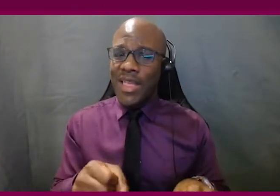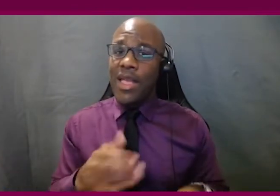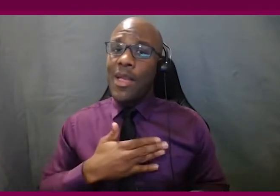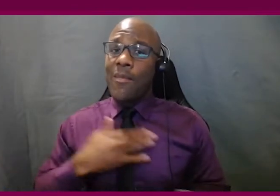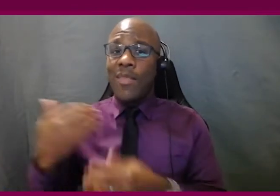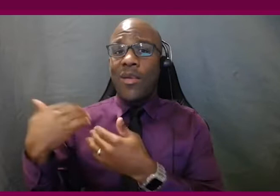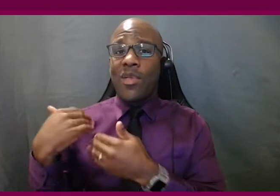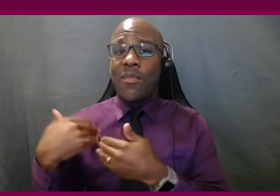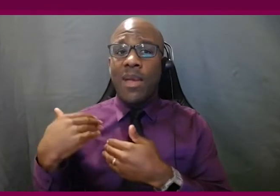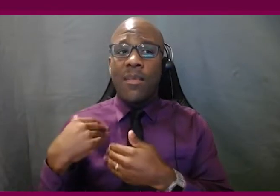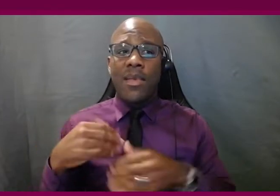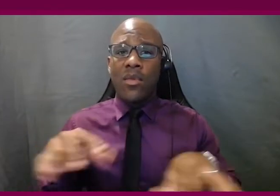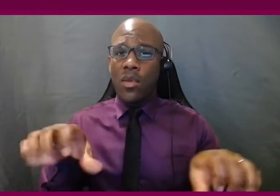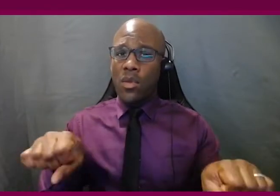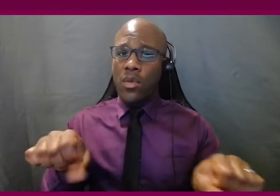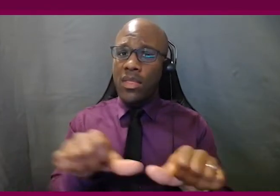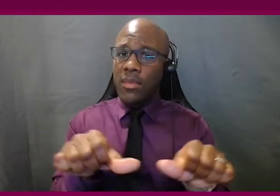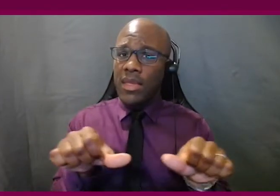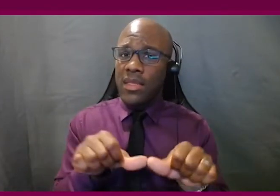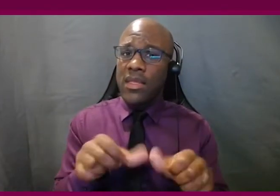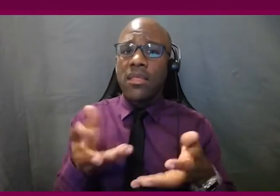our life experiences in a new way. Ashley Inkumsah: Yeah.